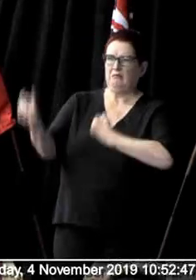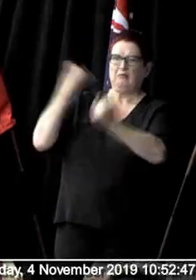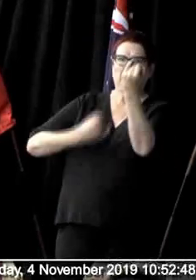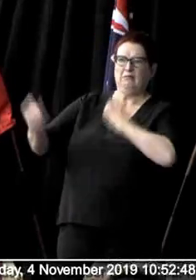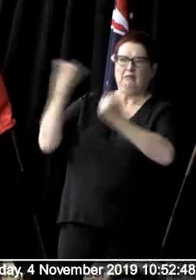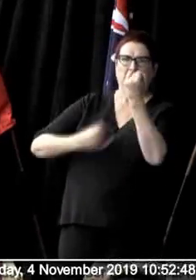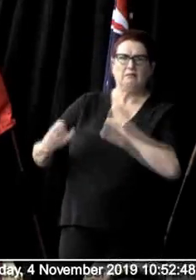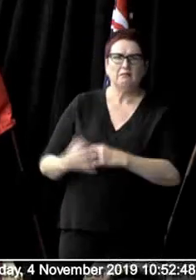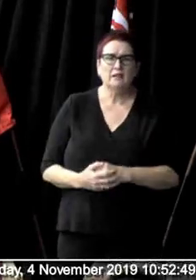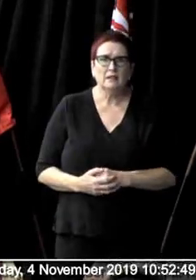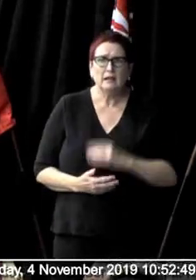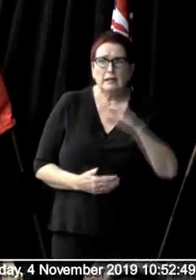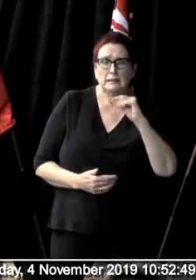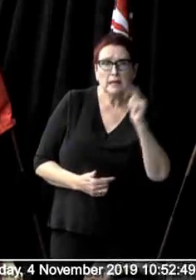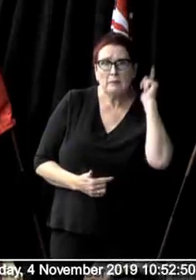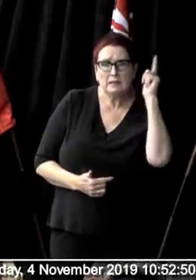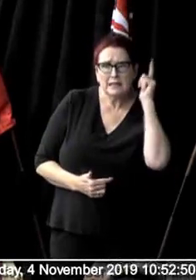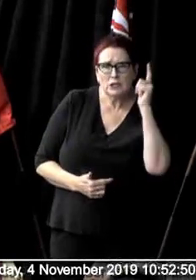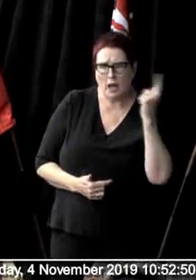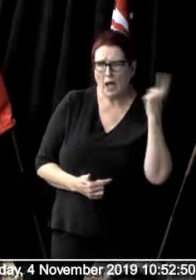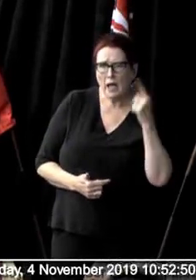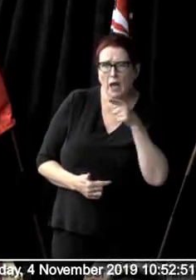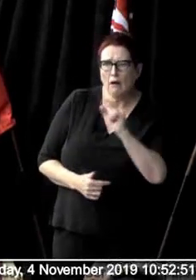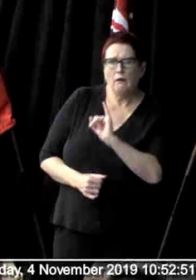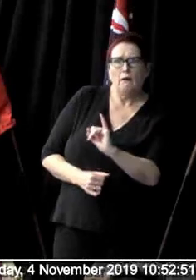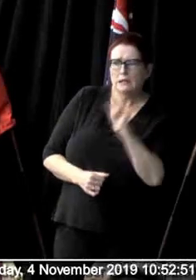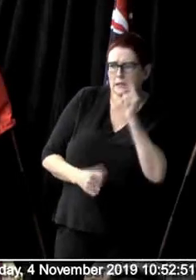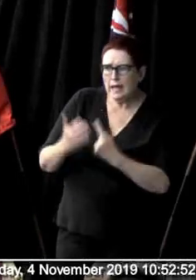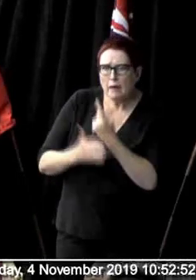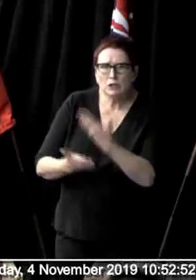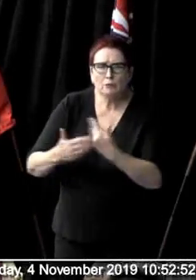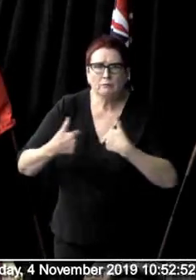Some teachers would hear it and see what was going on and ignored it.